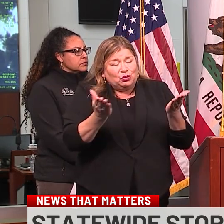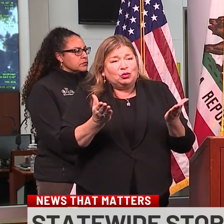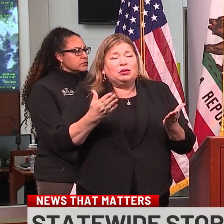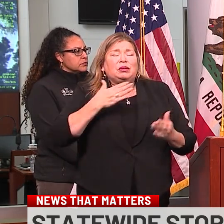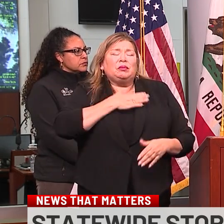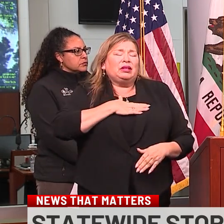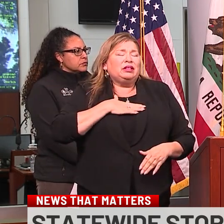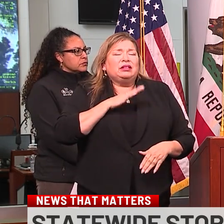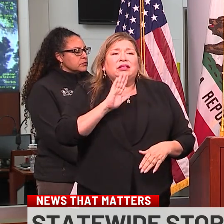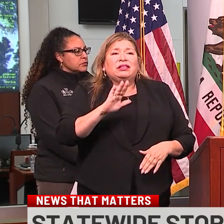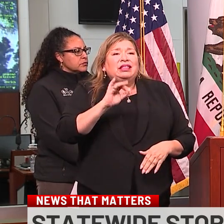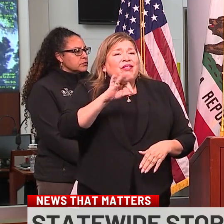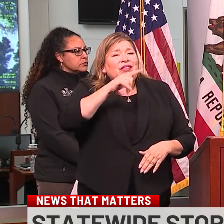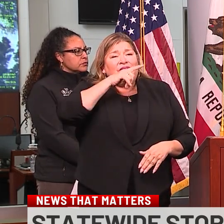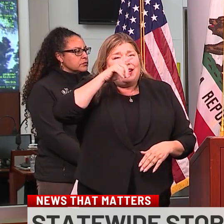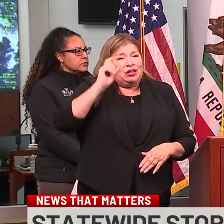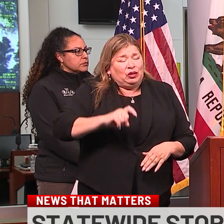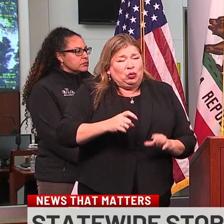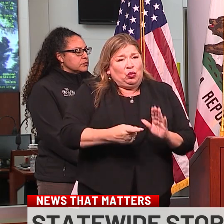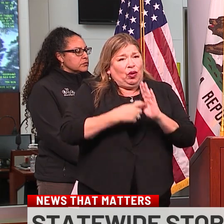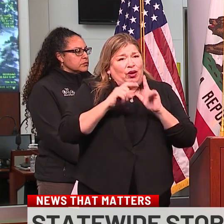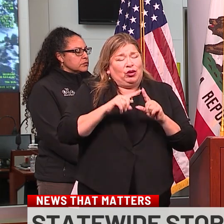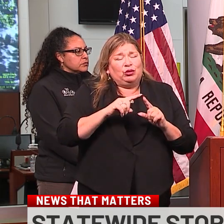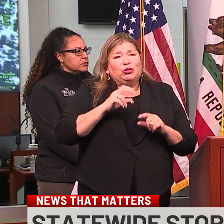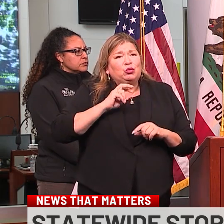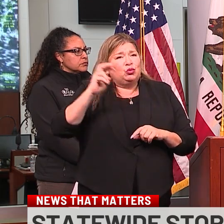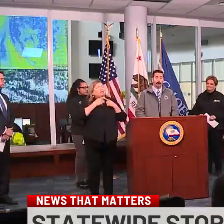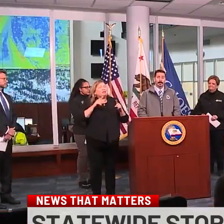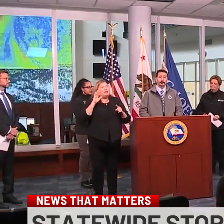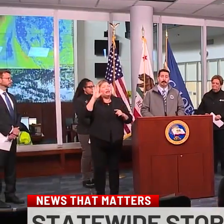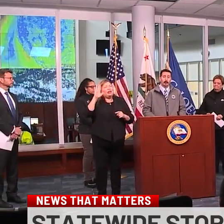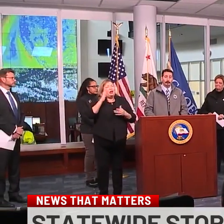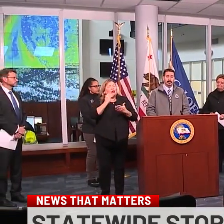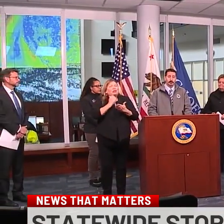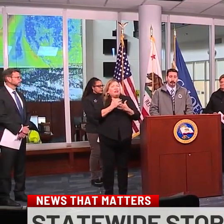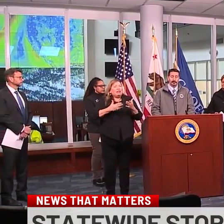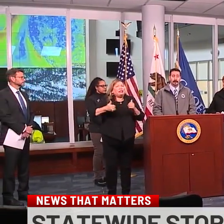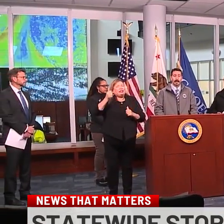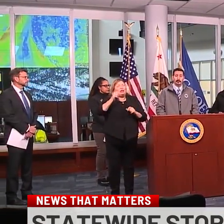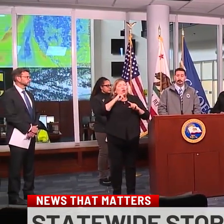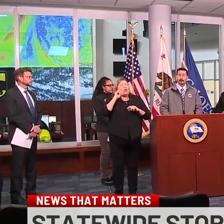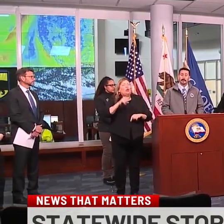ROAD CLOSURES AND AVALANCHES. AND SO WE'RE